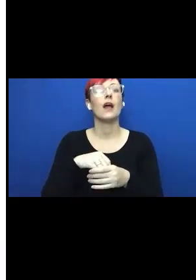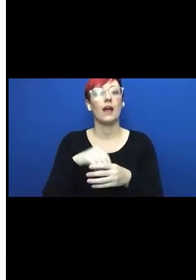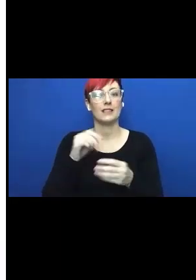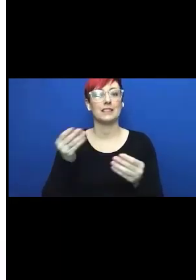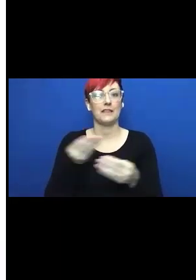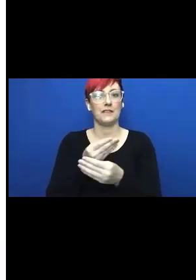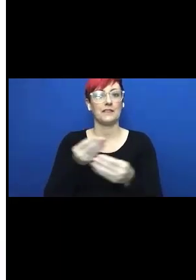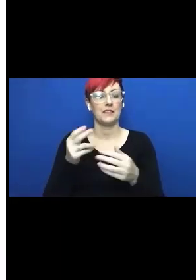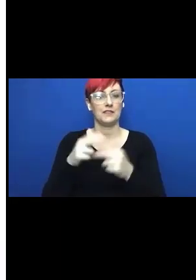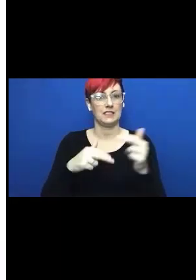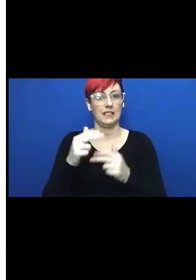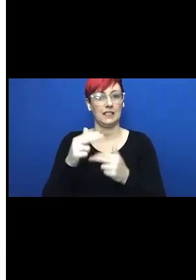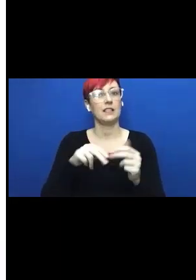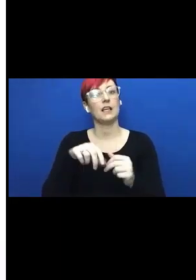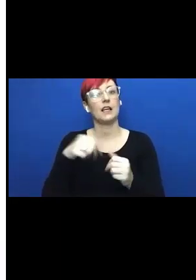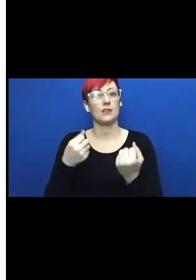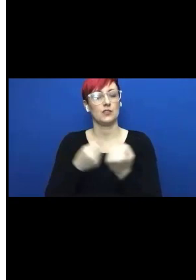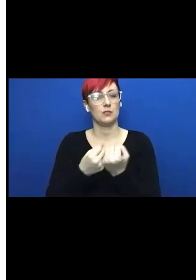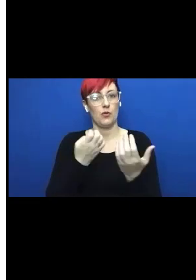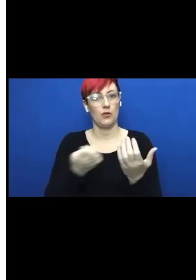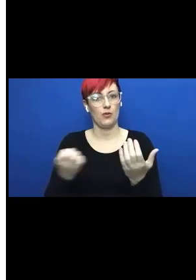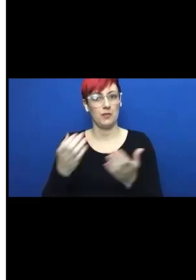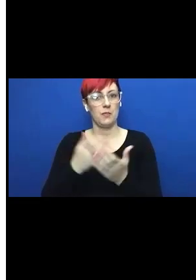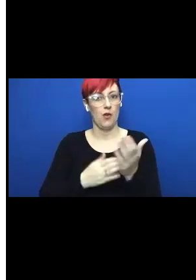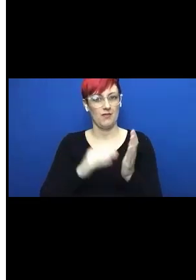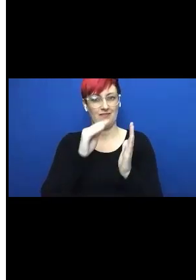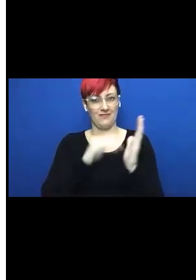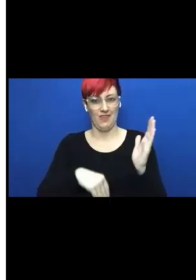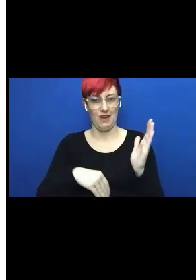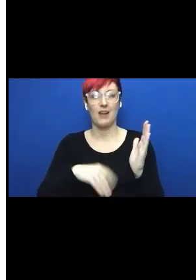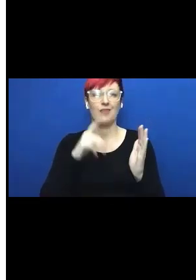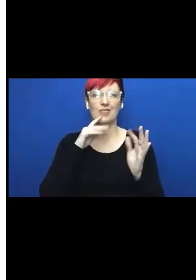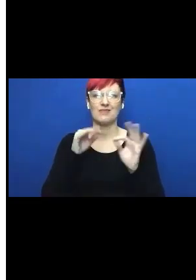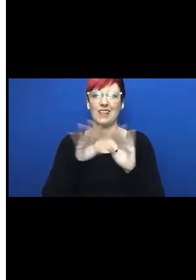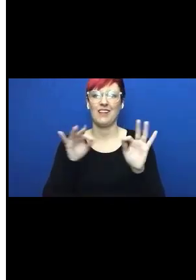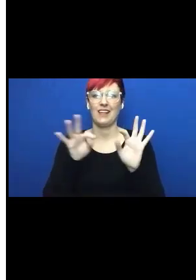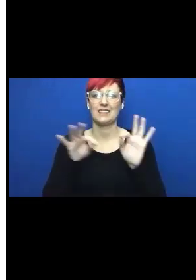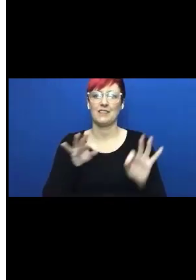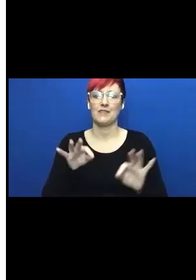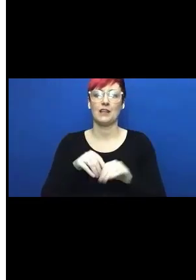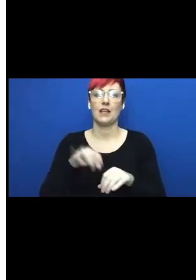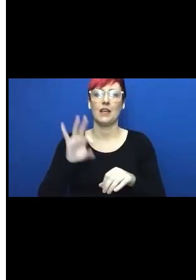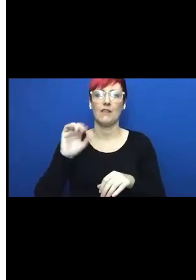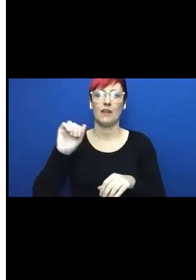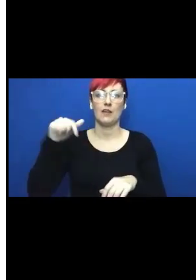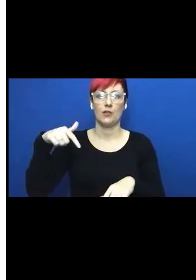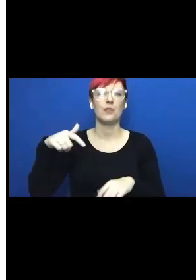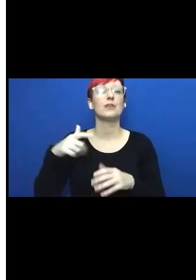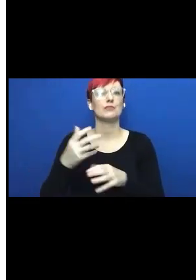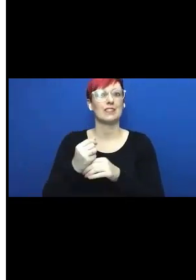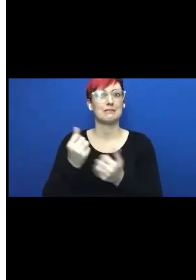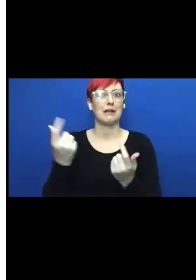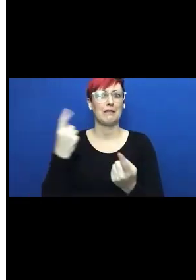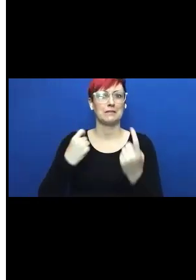and other support equipment section, and we've outlined that in our FAQs, because we received several questions about that.